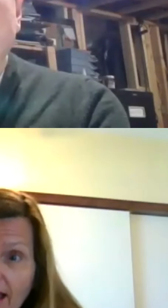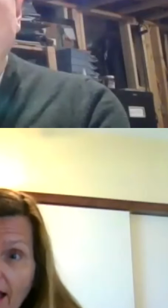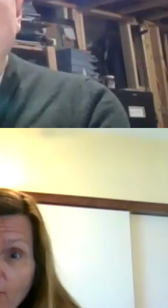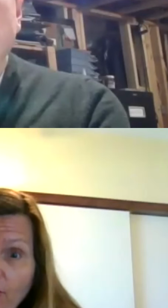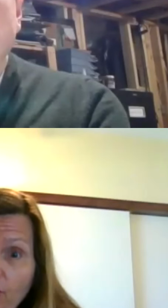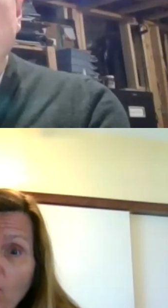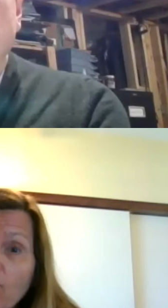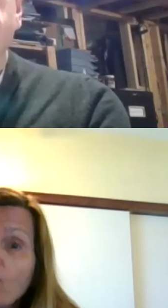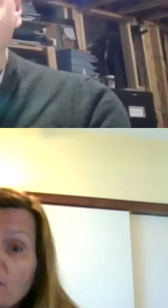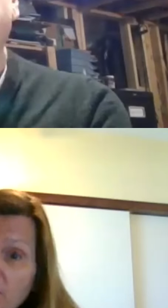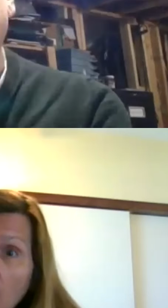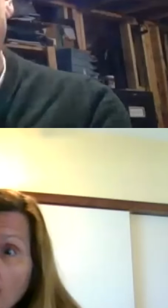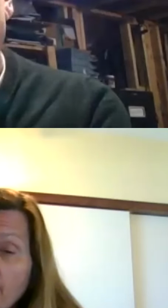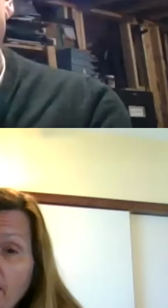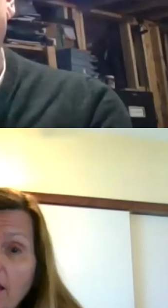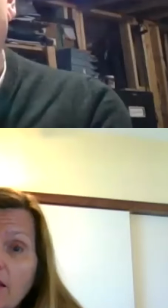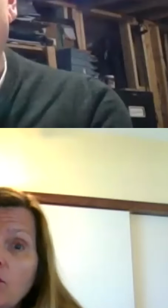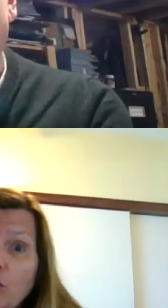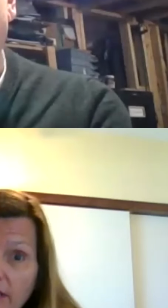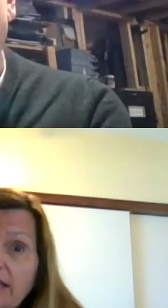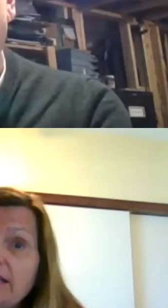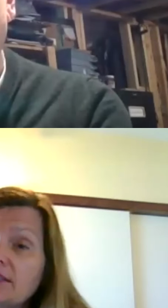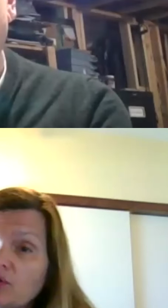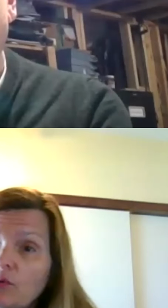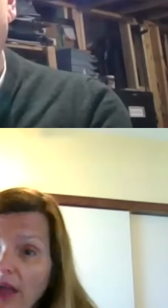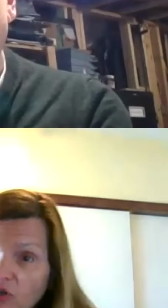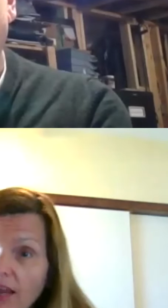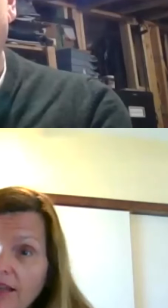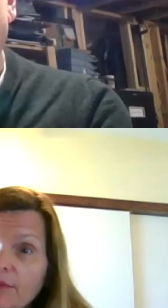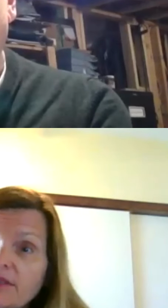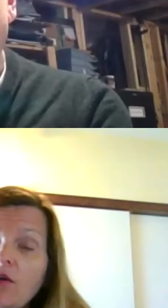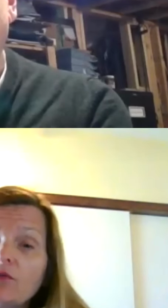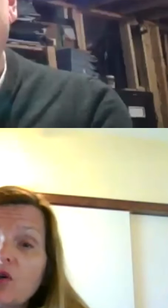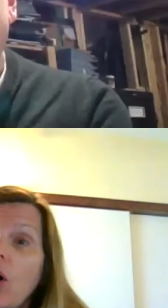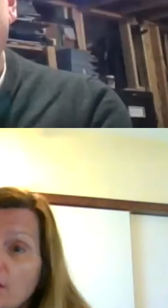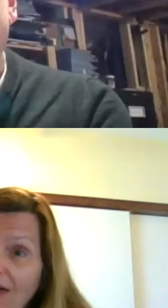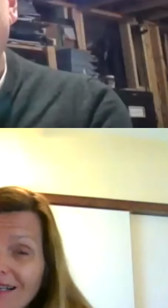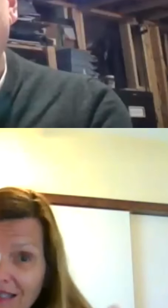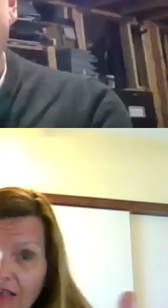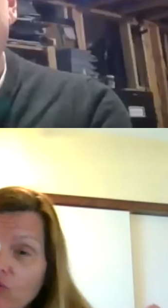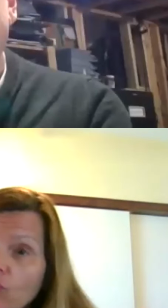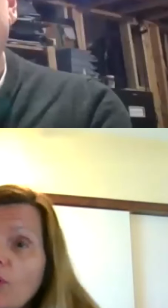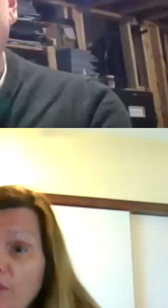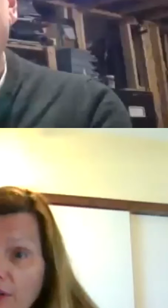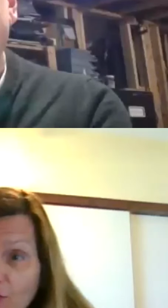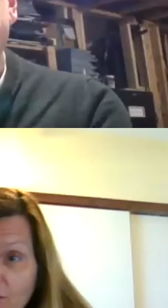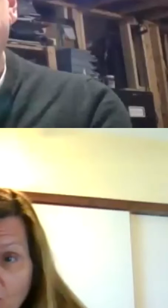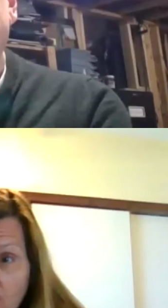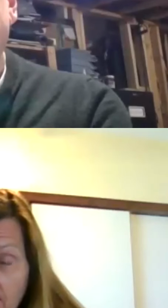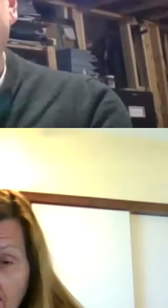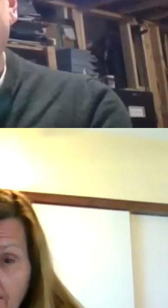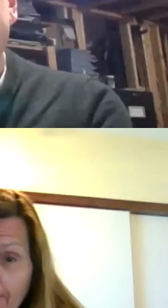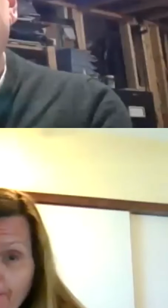and one of the ways that payment can be used is actually to allow yourself to watch this video for example.